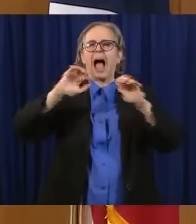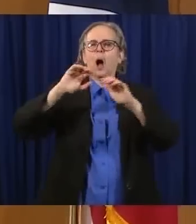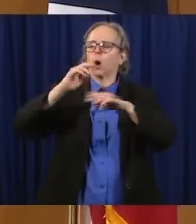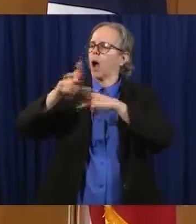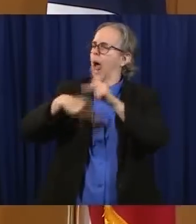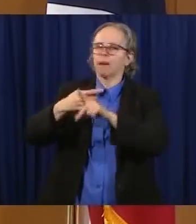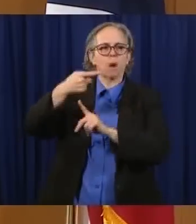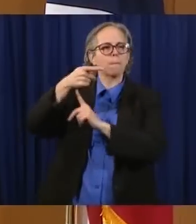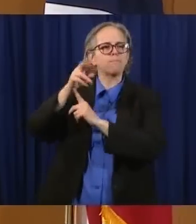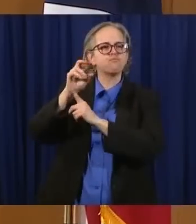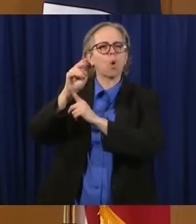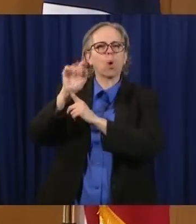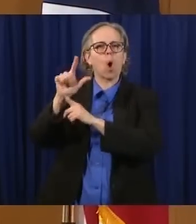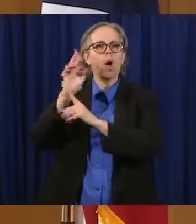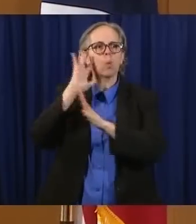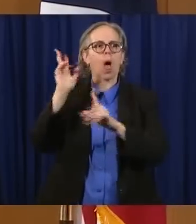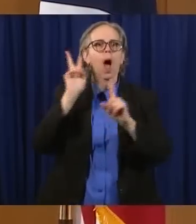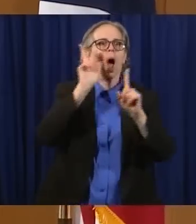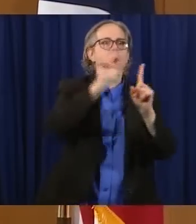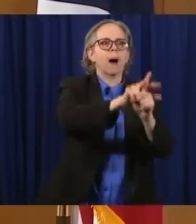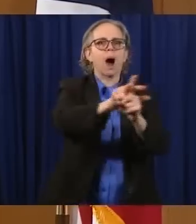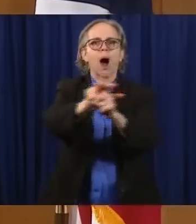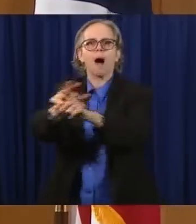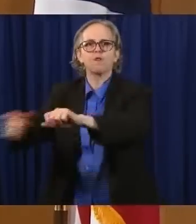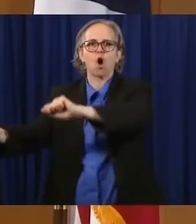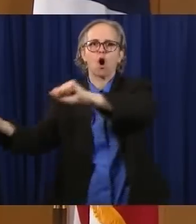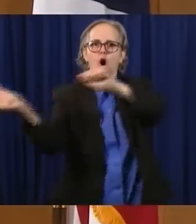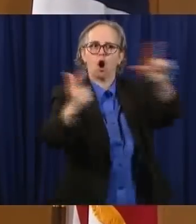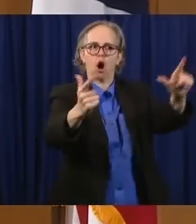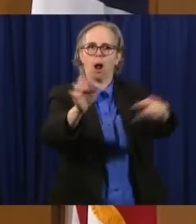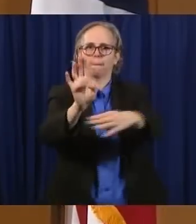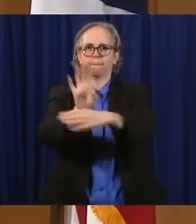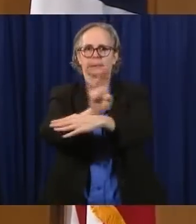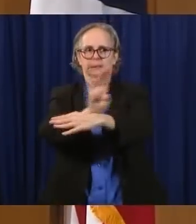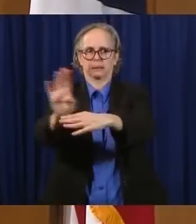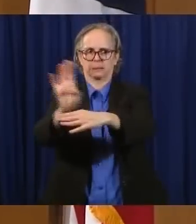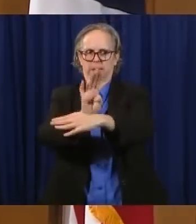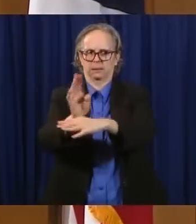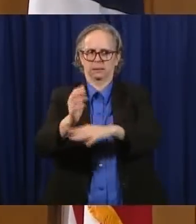AND ON AND ON AND ON. THAT'S ONE COMPANY, ONE